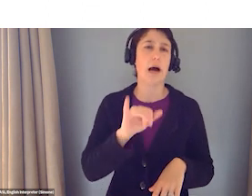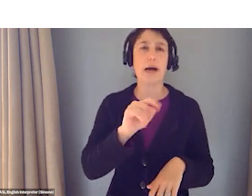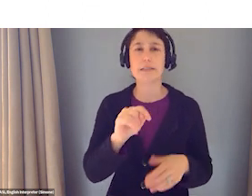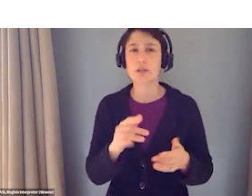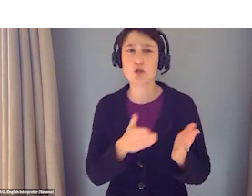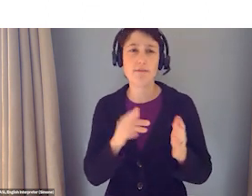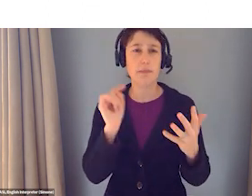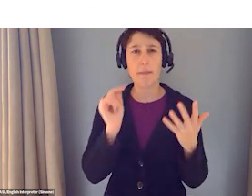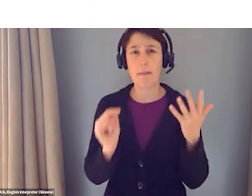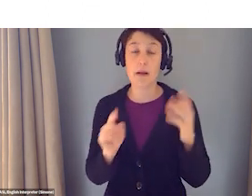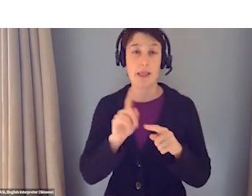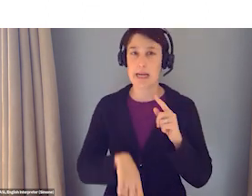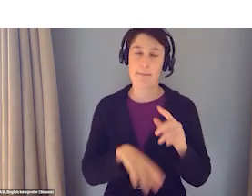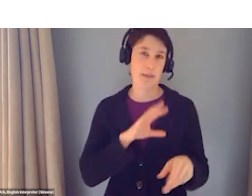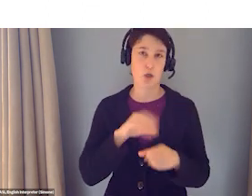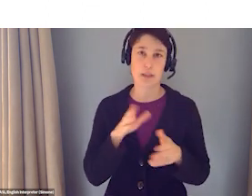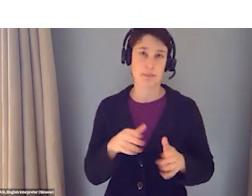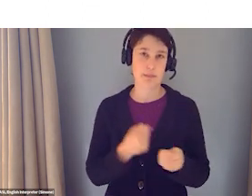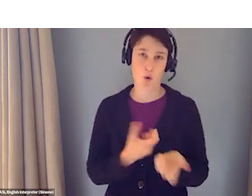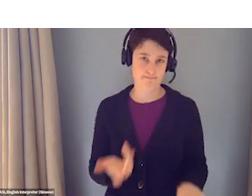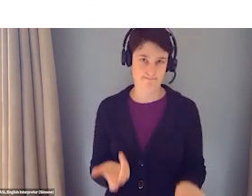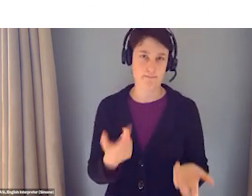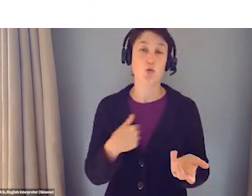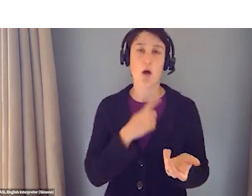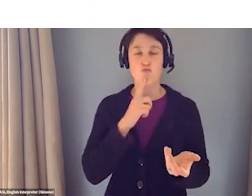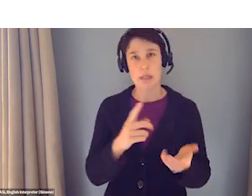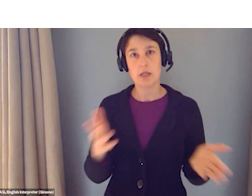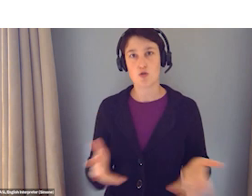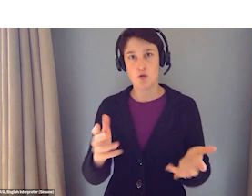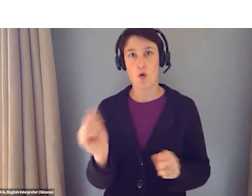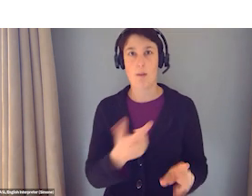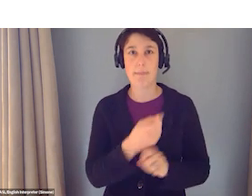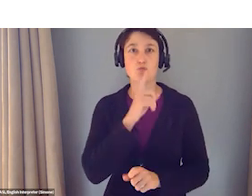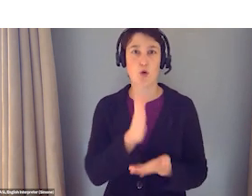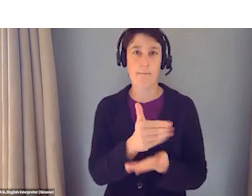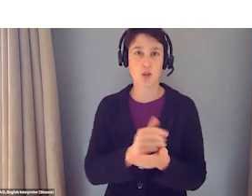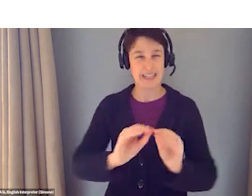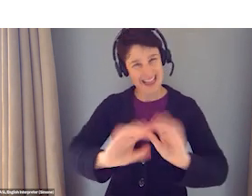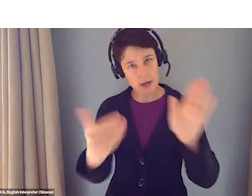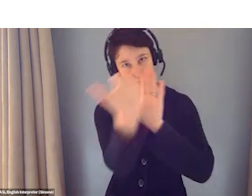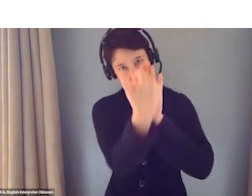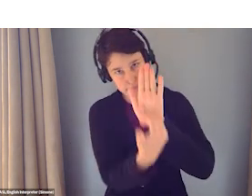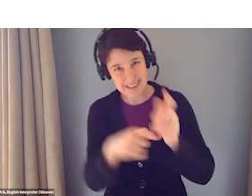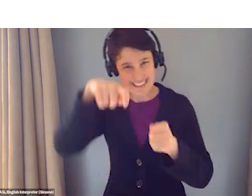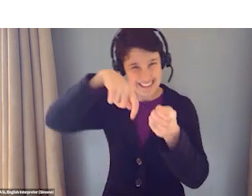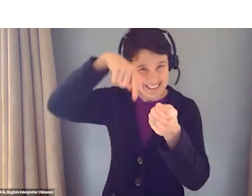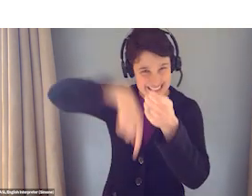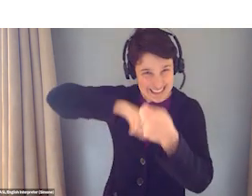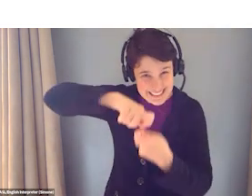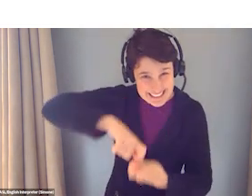So I really encourage all of you to make sure that your budgets are clear and as detailed as you can get them at the proposal process because we will catch some of these things